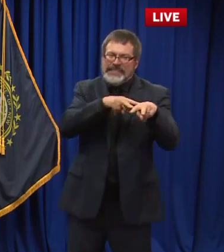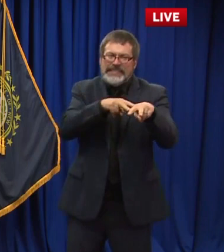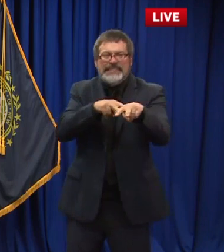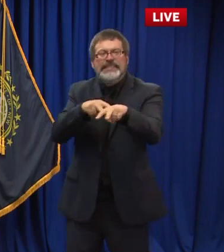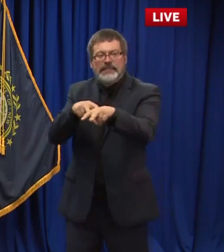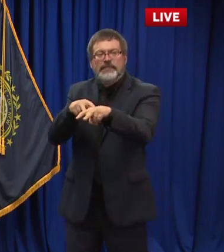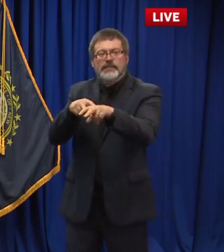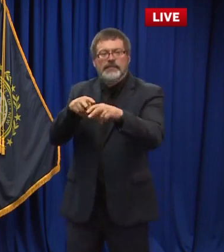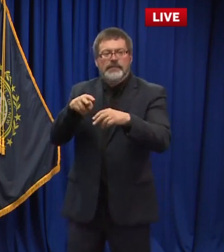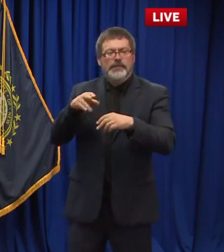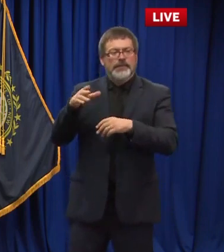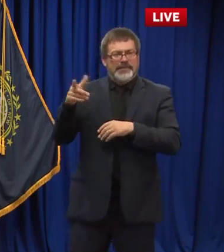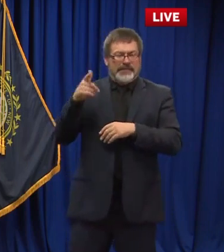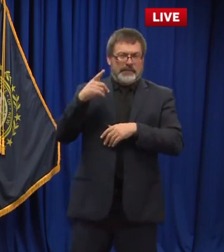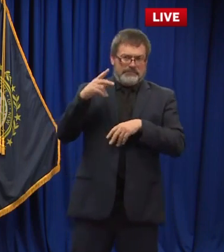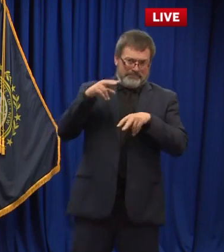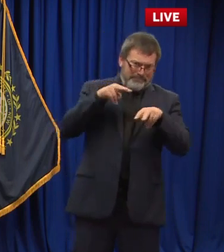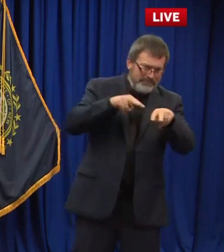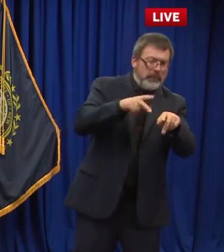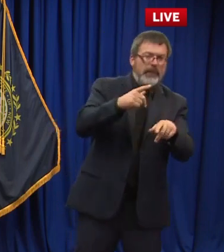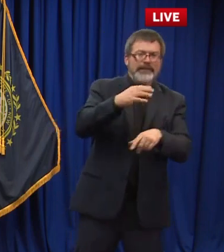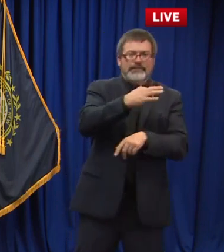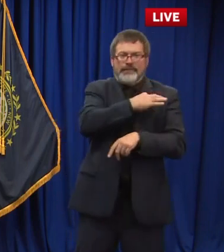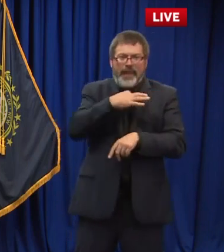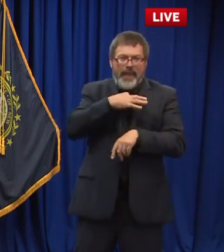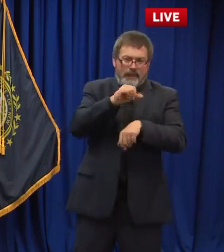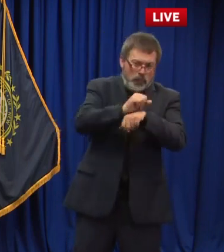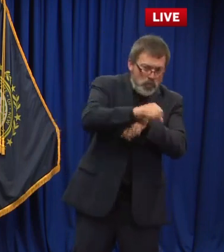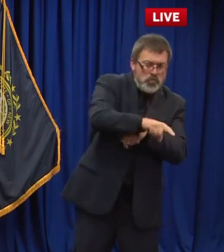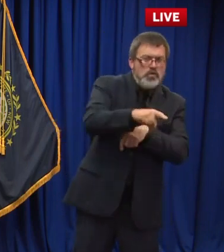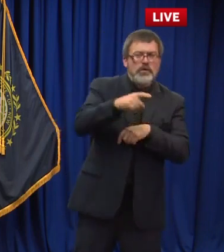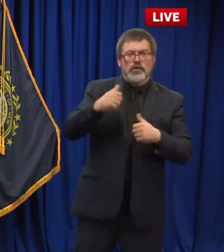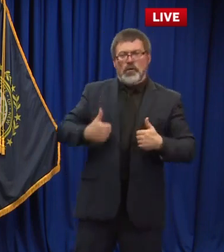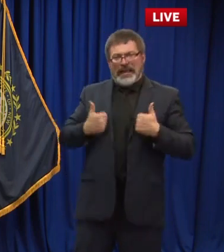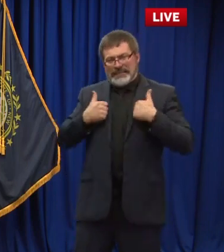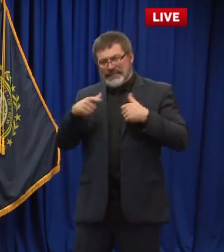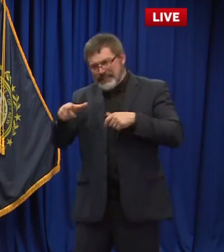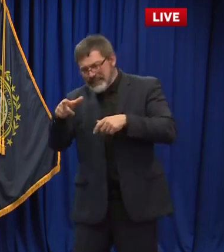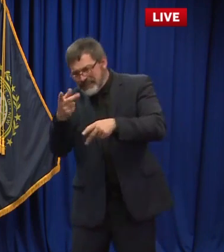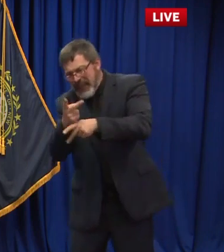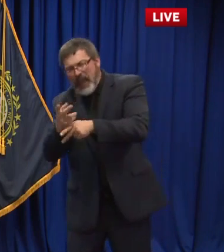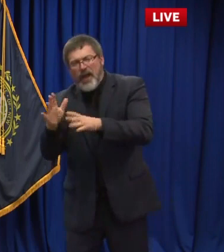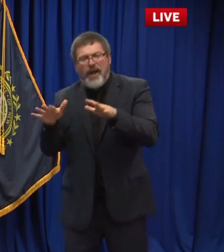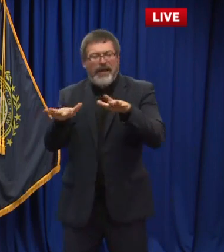KEEP OUR RESOURCES WHERE IT NEEDS TO BE ON THESE FACILITIES, ON THESE FRONT-LINE WORKERS.